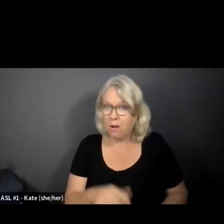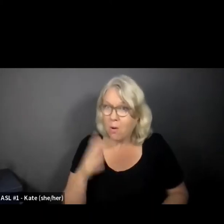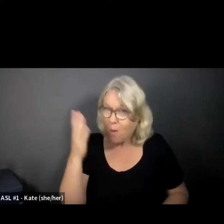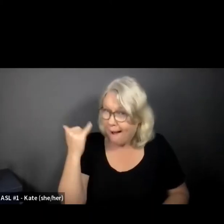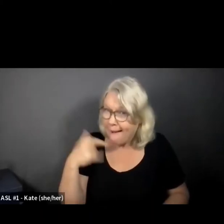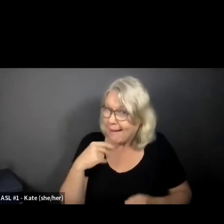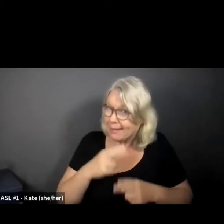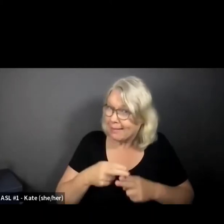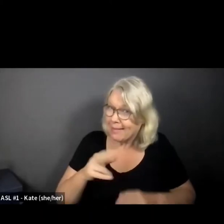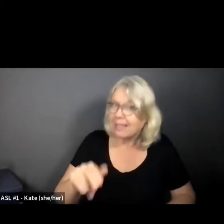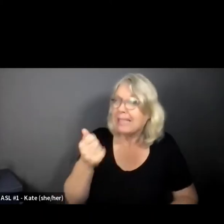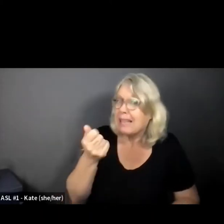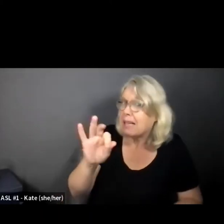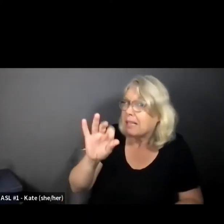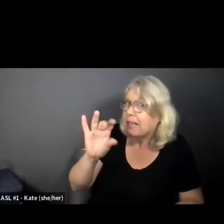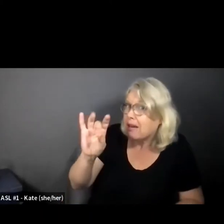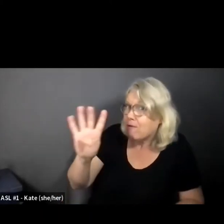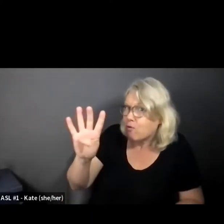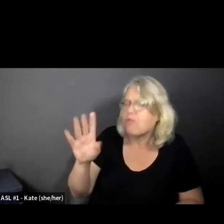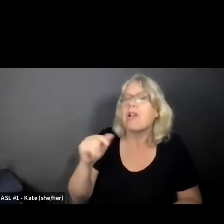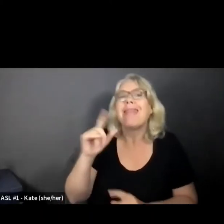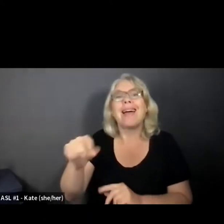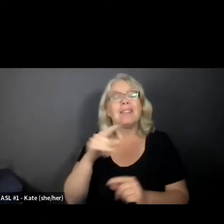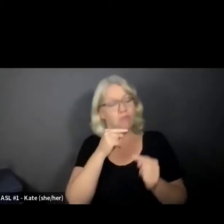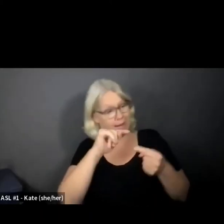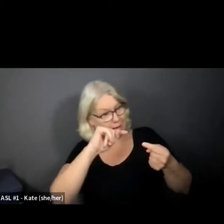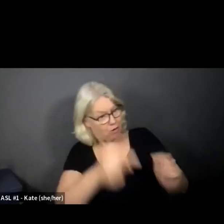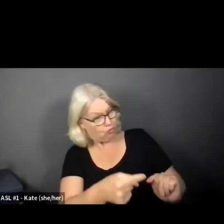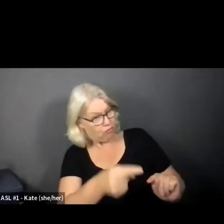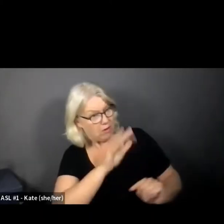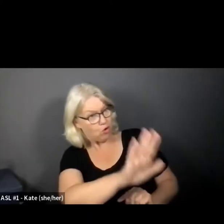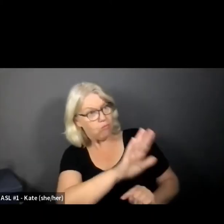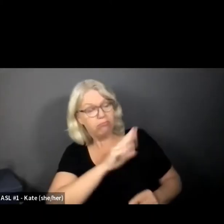$2,000 FOR INJURY TO DIGNITY.